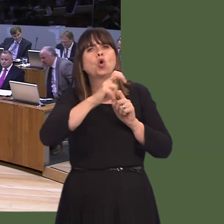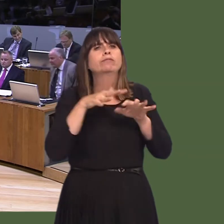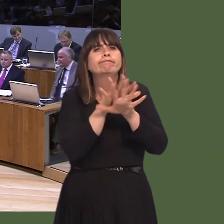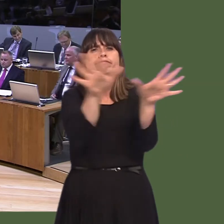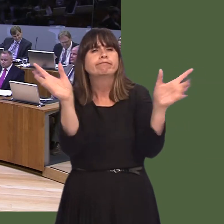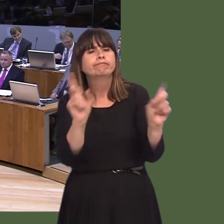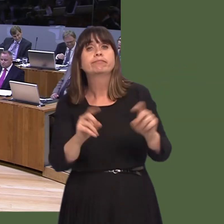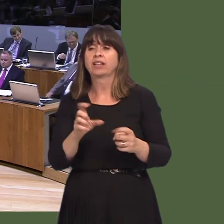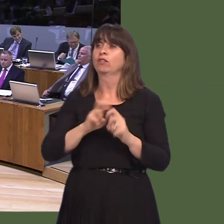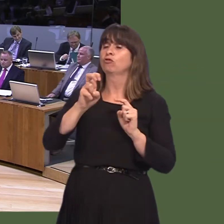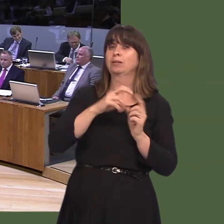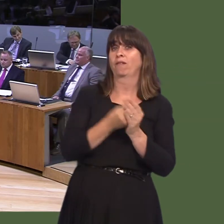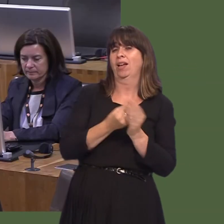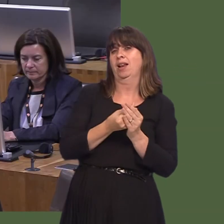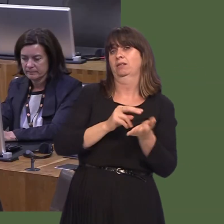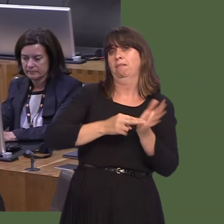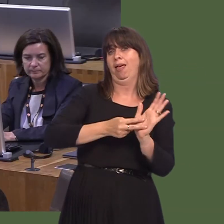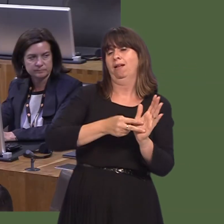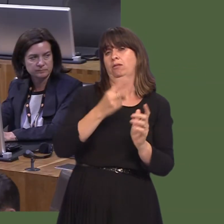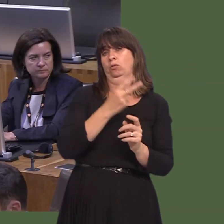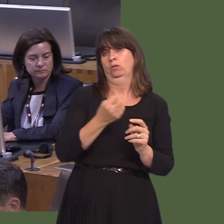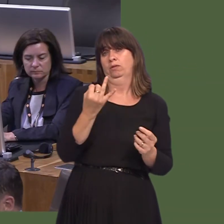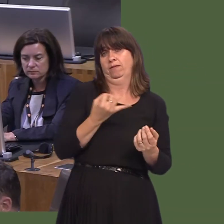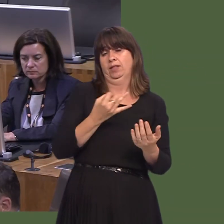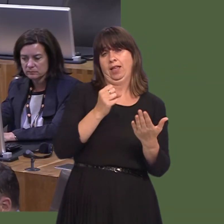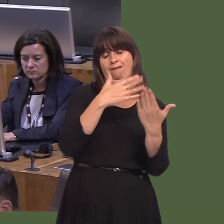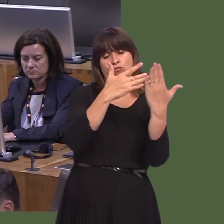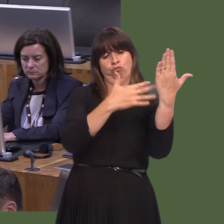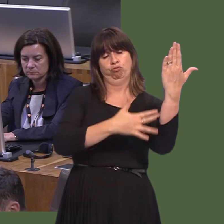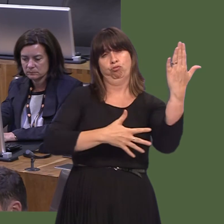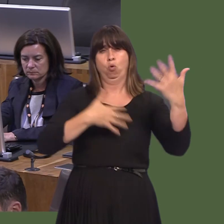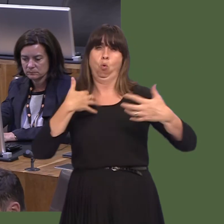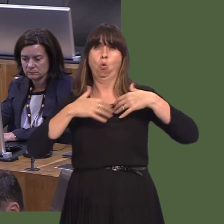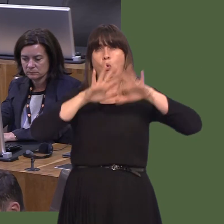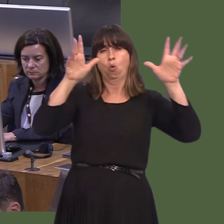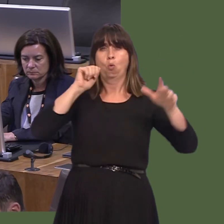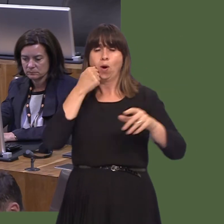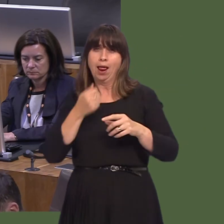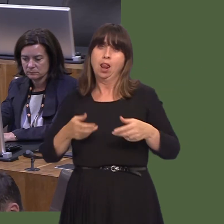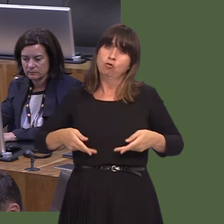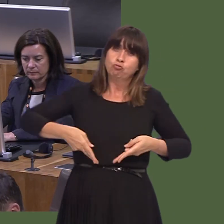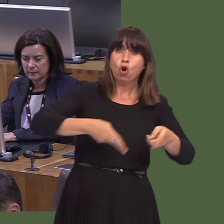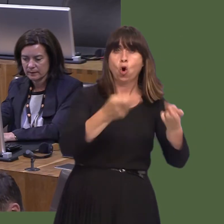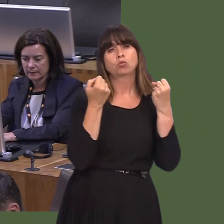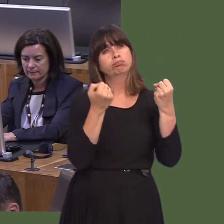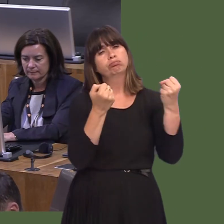The national transport finance plan, last updated in 2017, sets out an ambitious programme of road, rail, bus and active travel improvements.